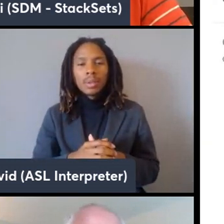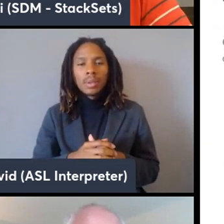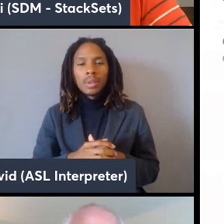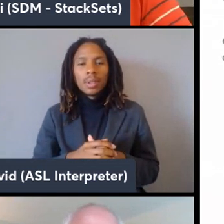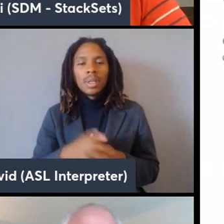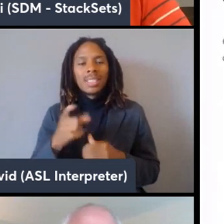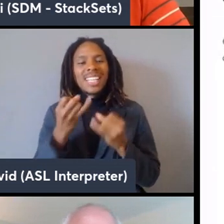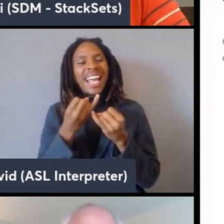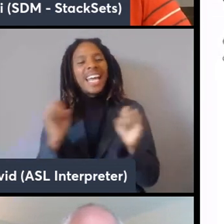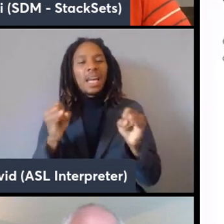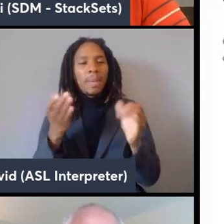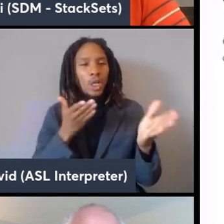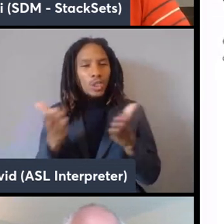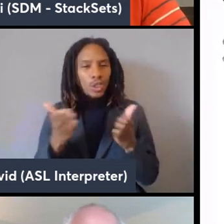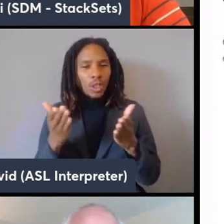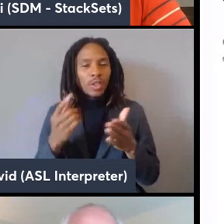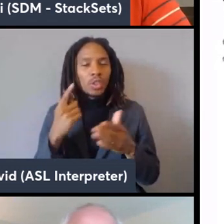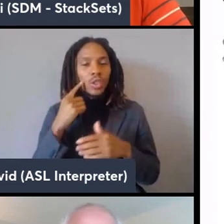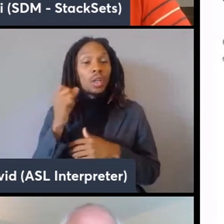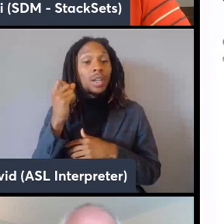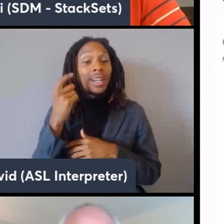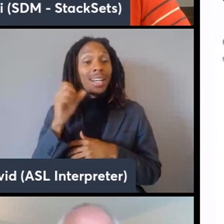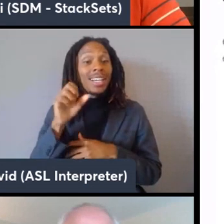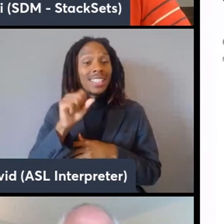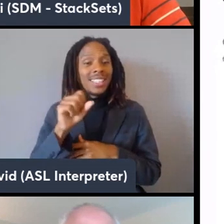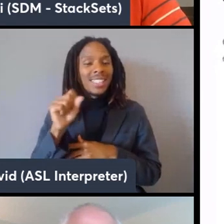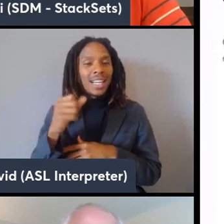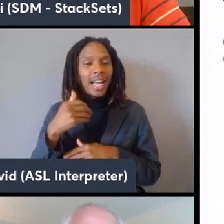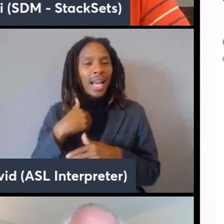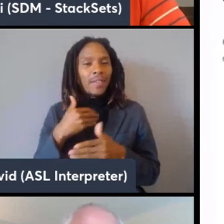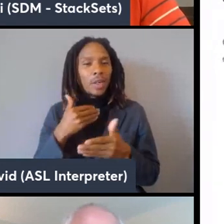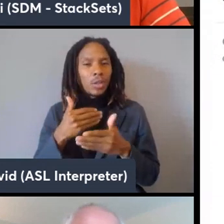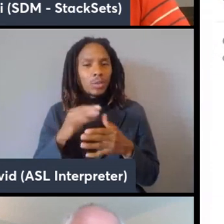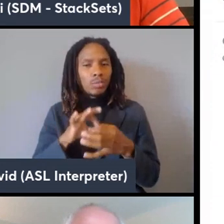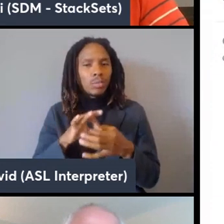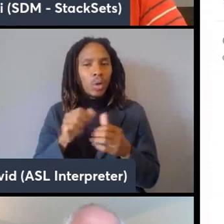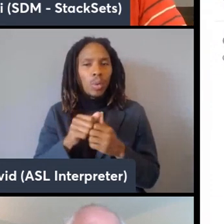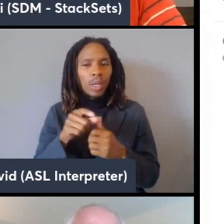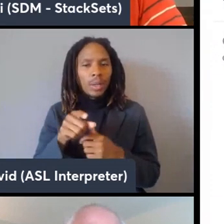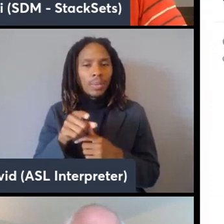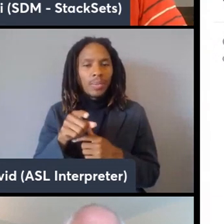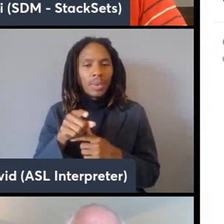So StackSets has close integration with AWS Organization.